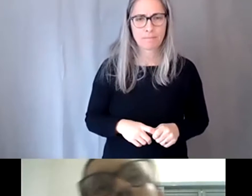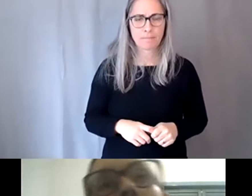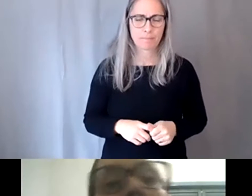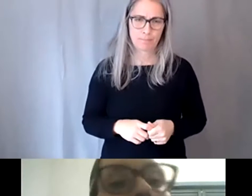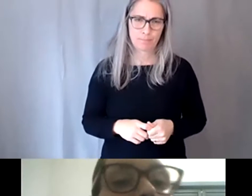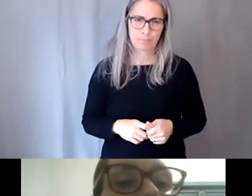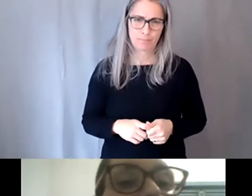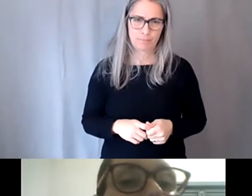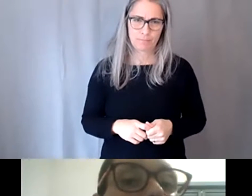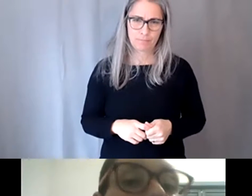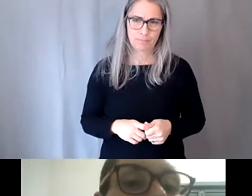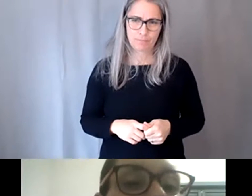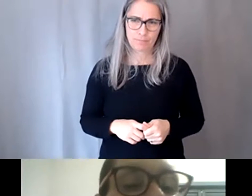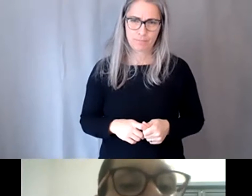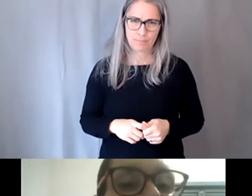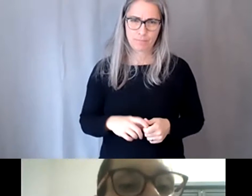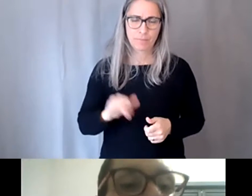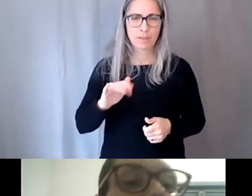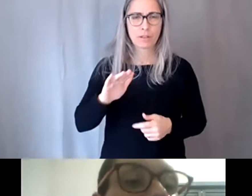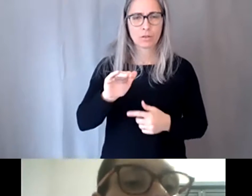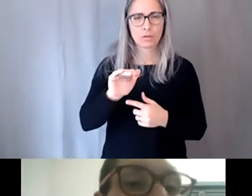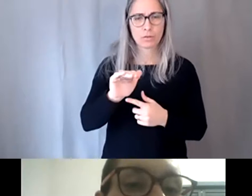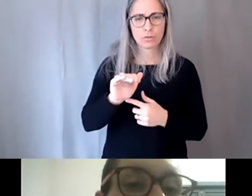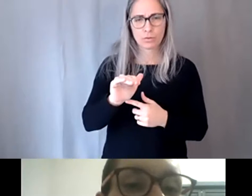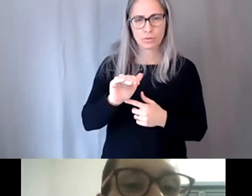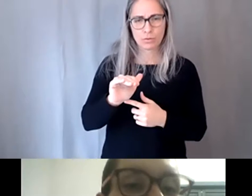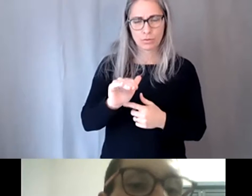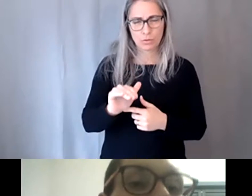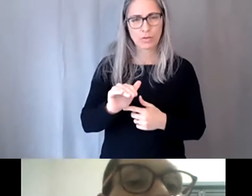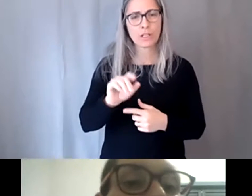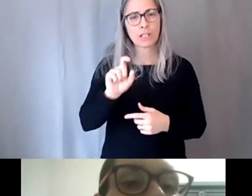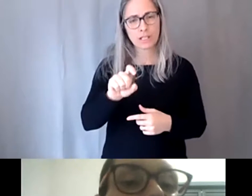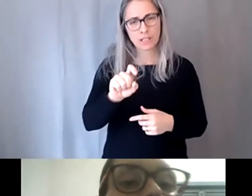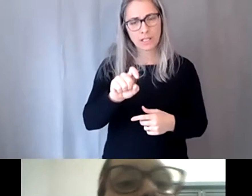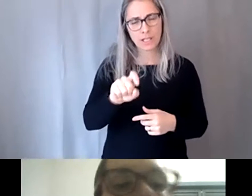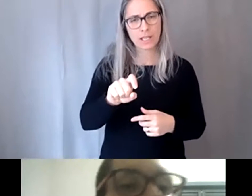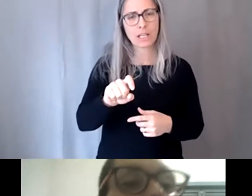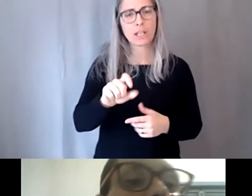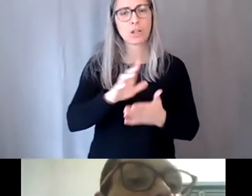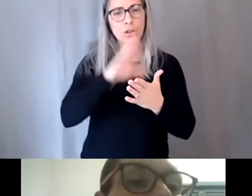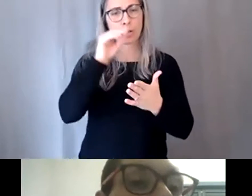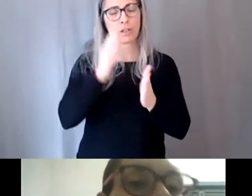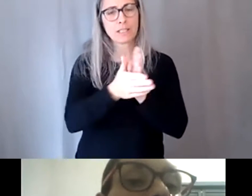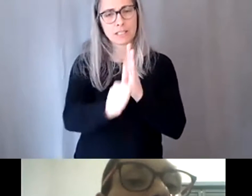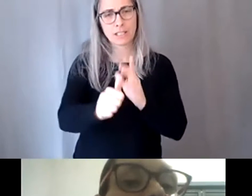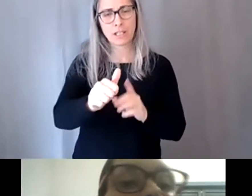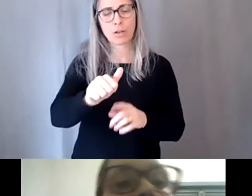need to learn to make transfer for the wheelchair to the ground